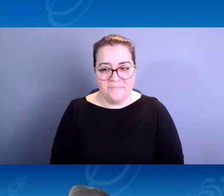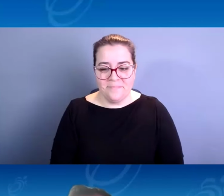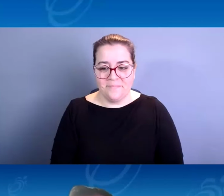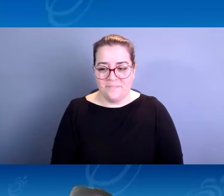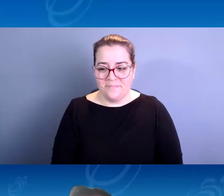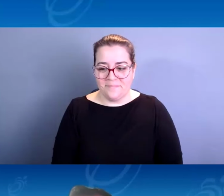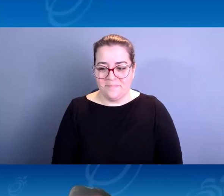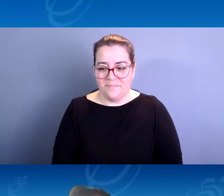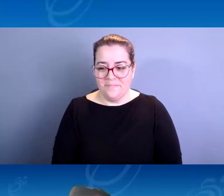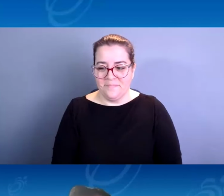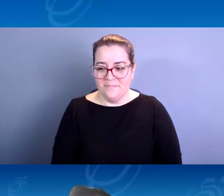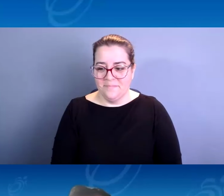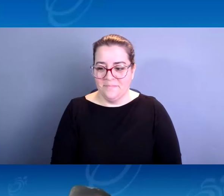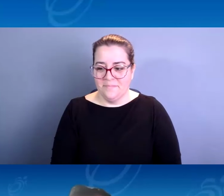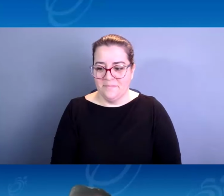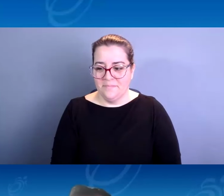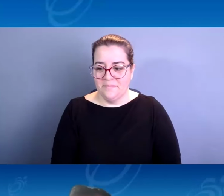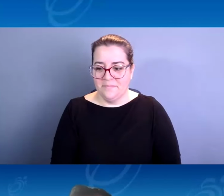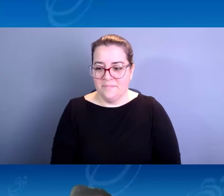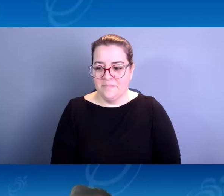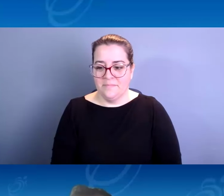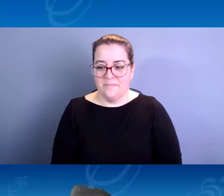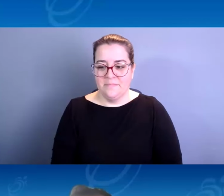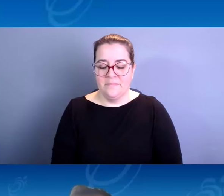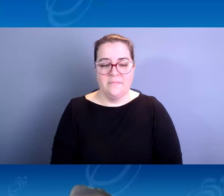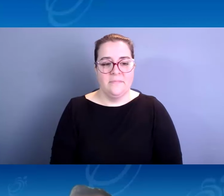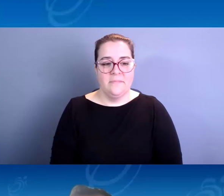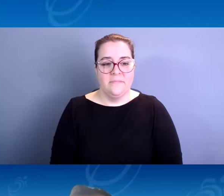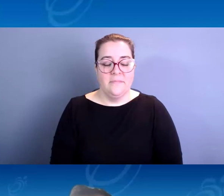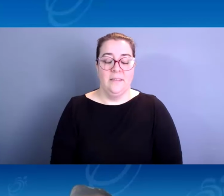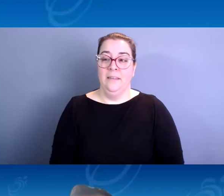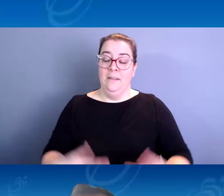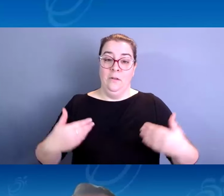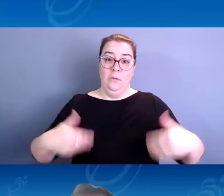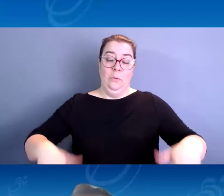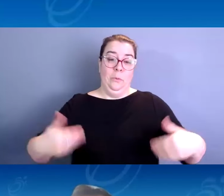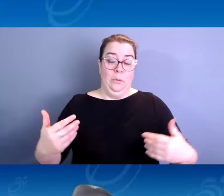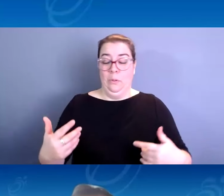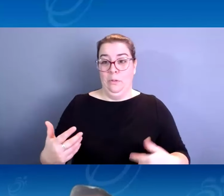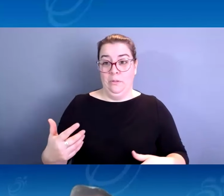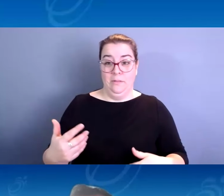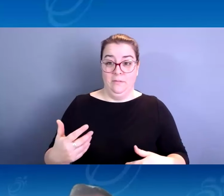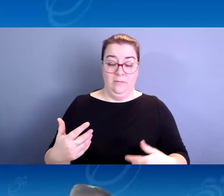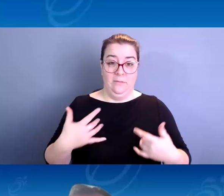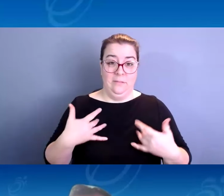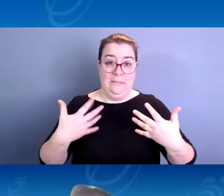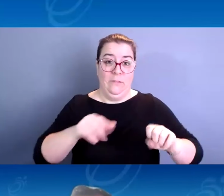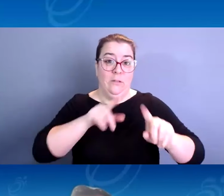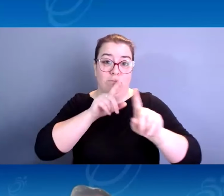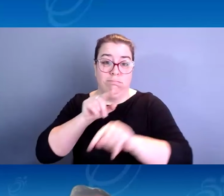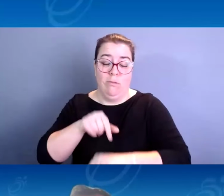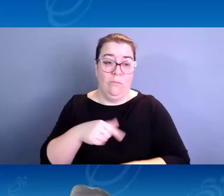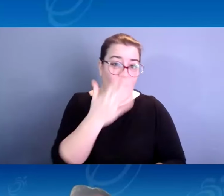Thank you. I will say I think everything has been covered. We have the why. We have the why not in both sides of the table